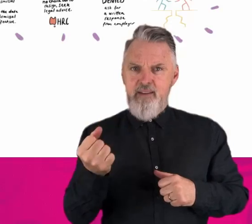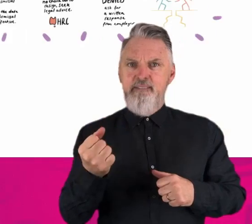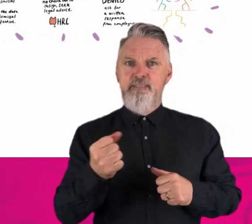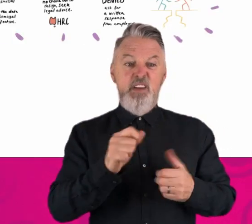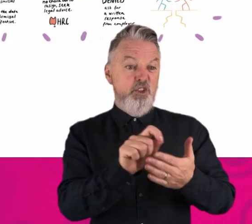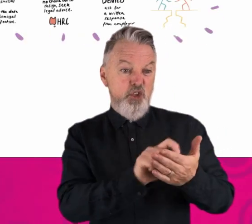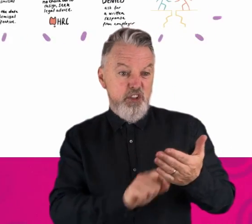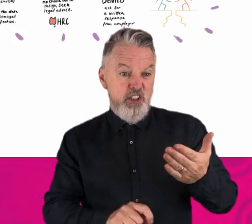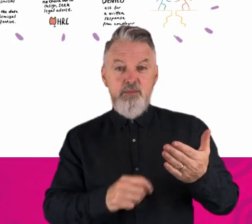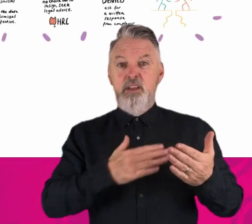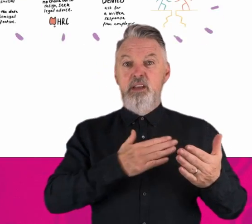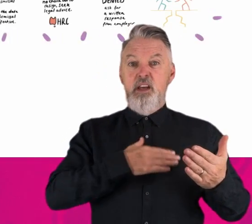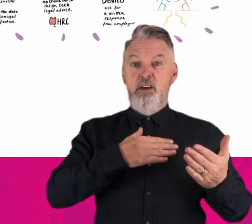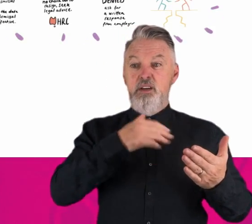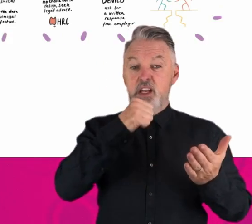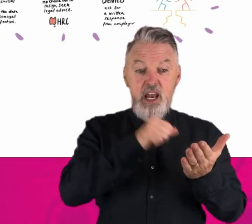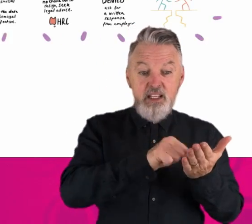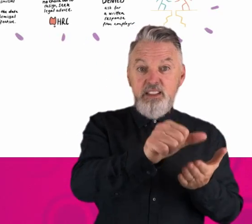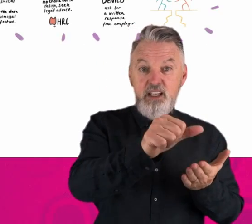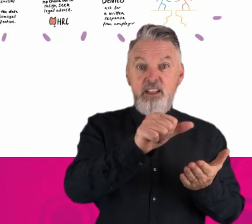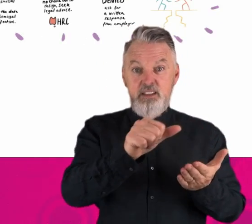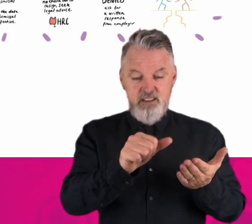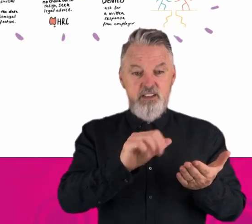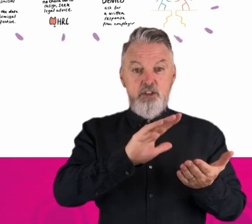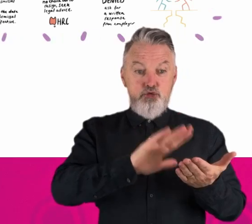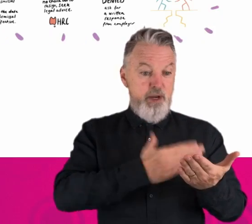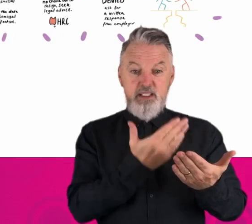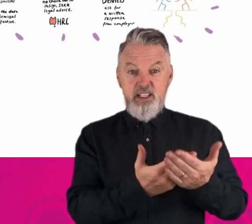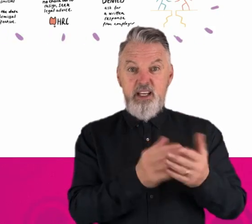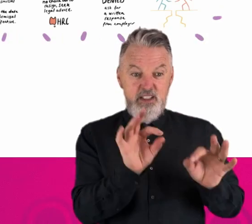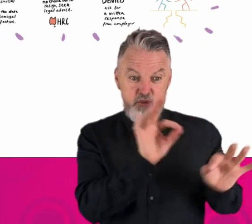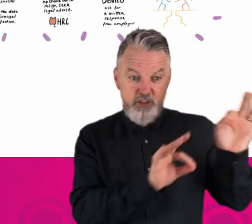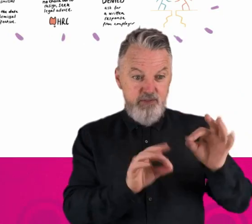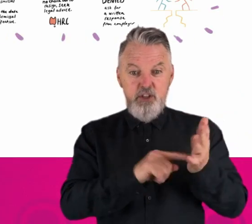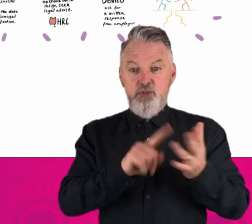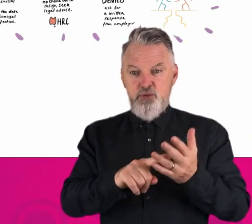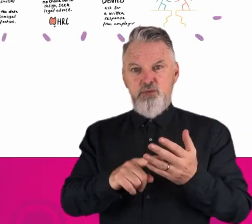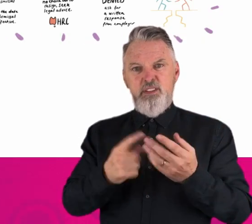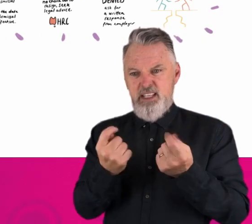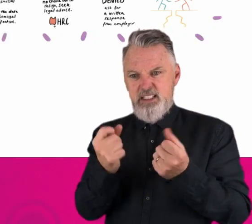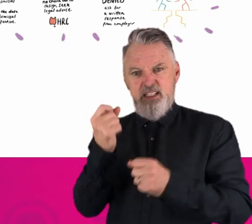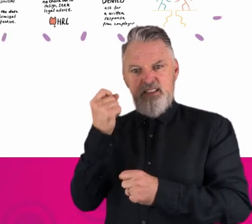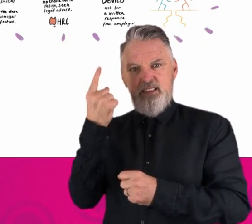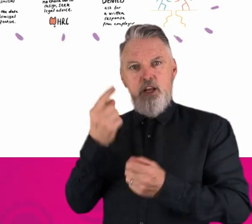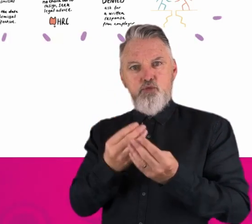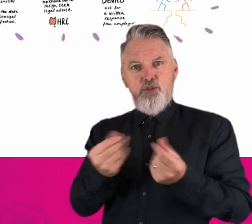such as our NeuroWork newsletter, which translates scientific evidence into practical resources that help people thrive in the workplace.